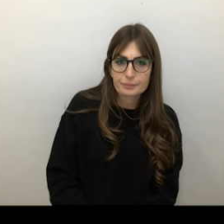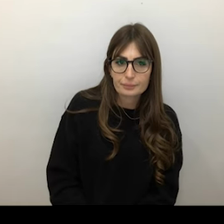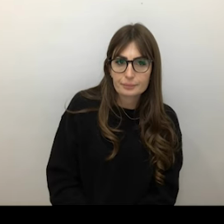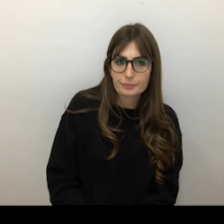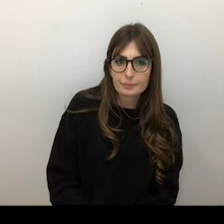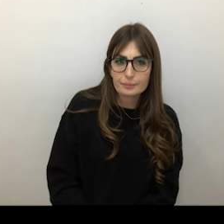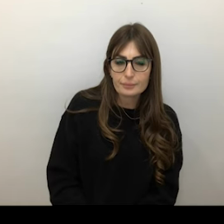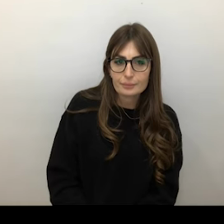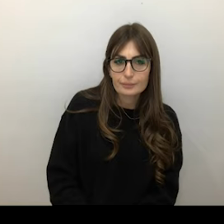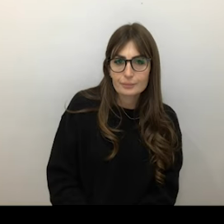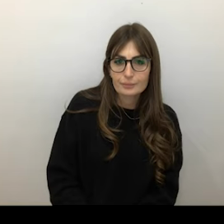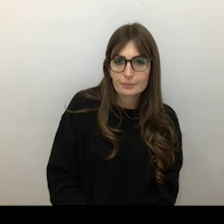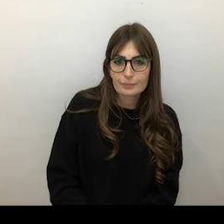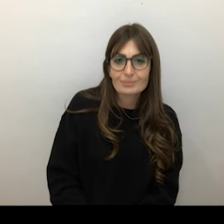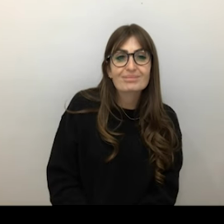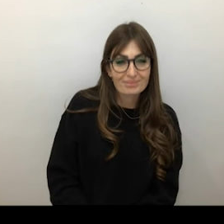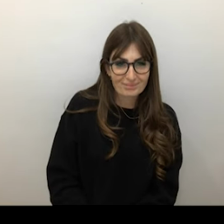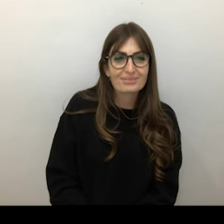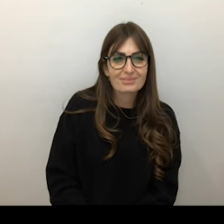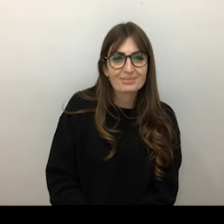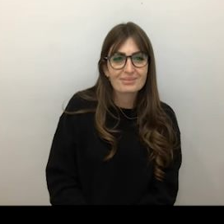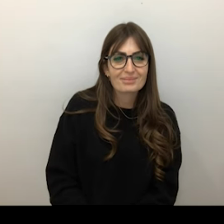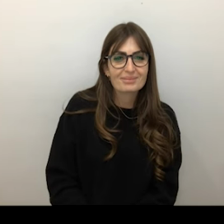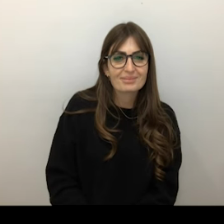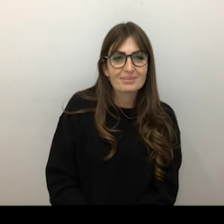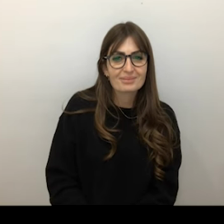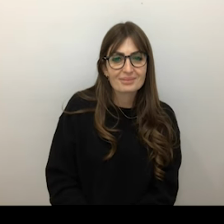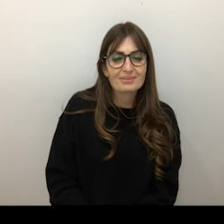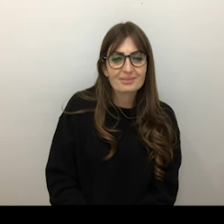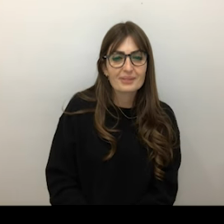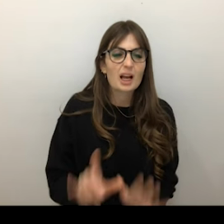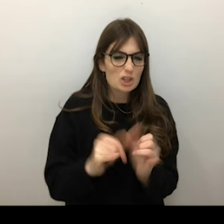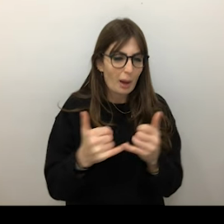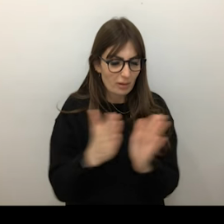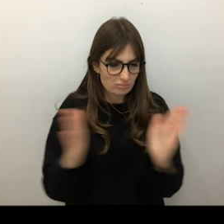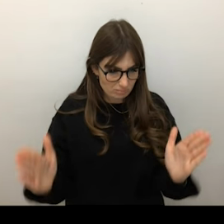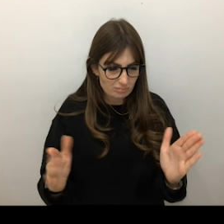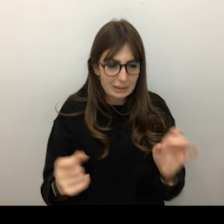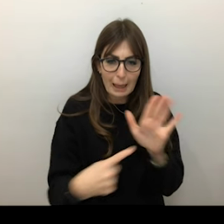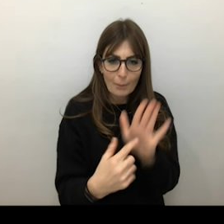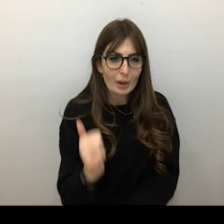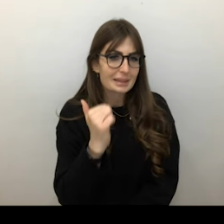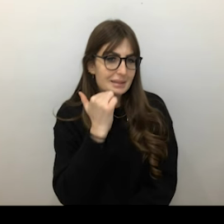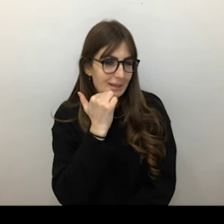So, quick timeline, key dates to remember in this third round.